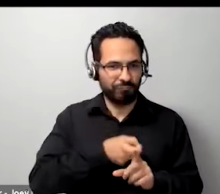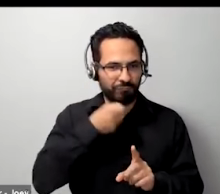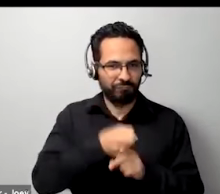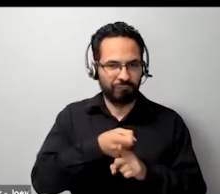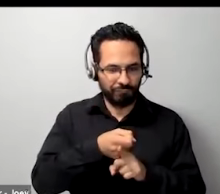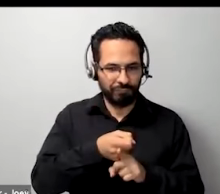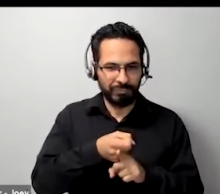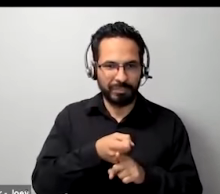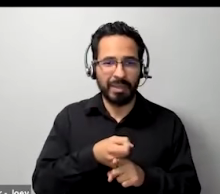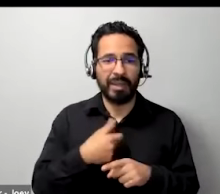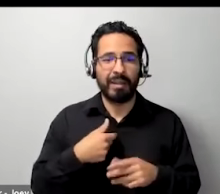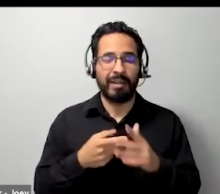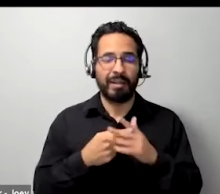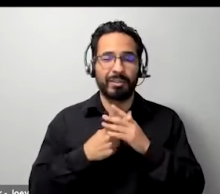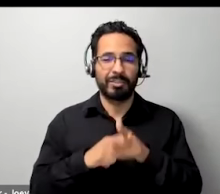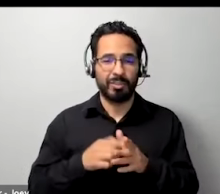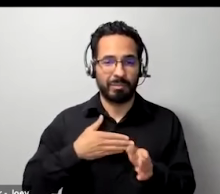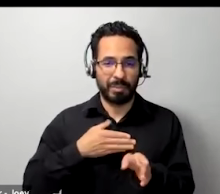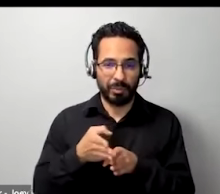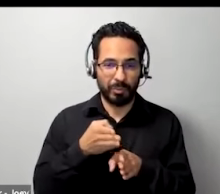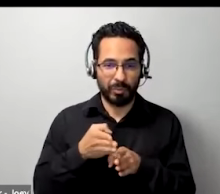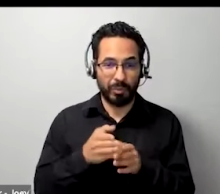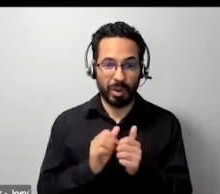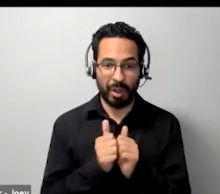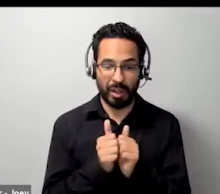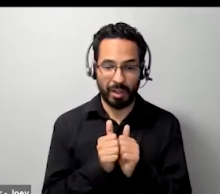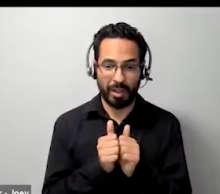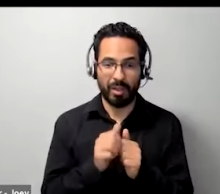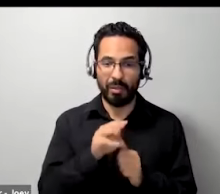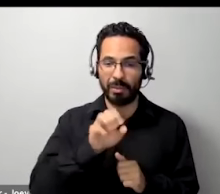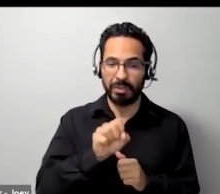I actually started my career at Microsoft as a software tester in games.